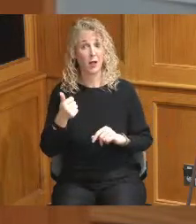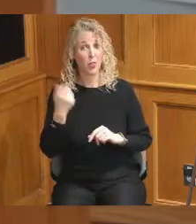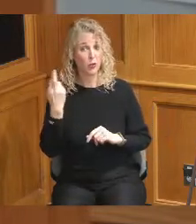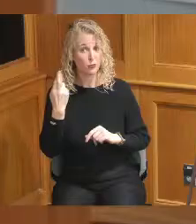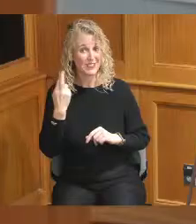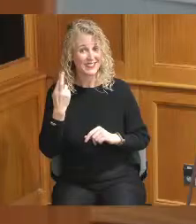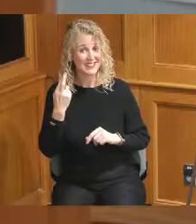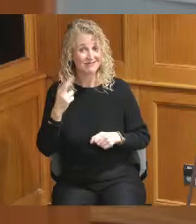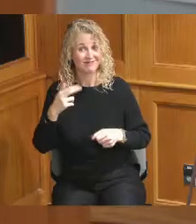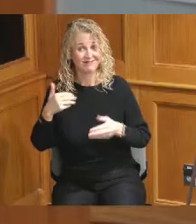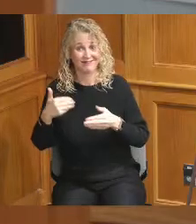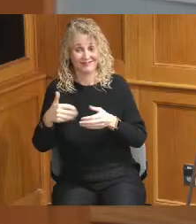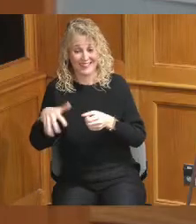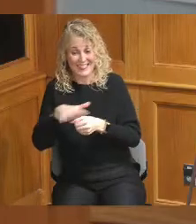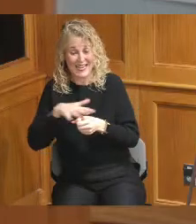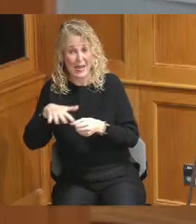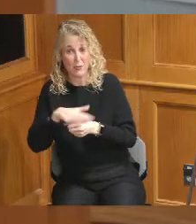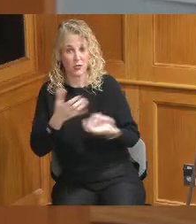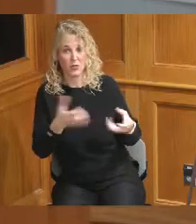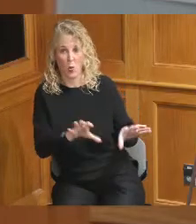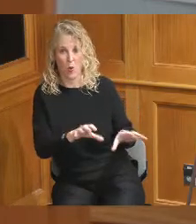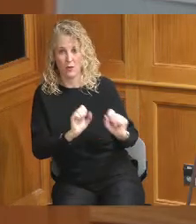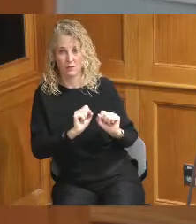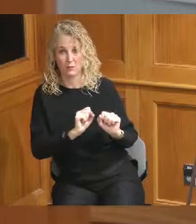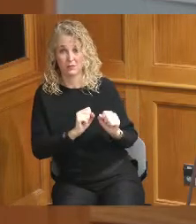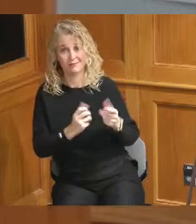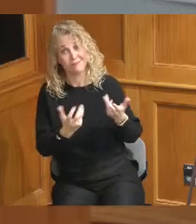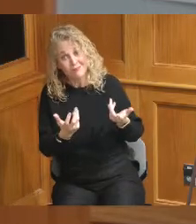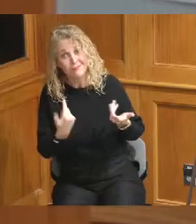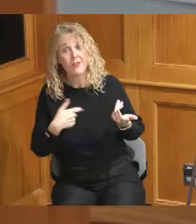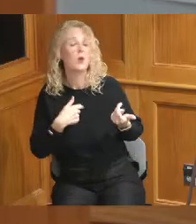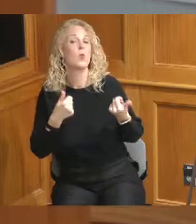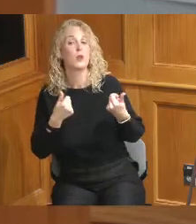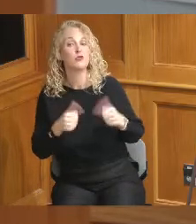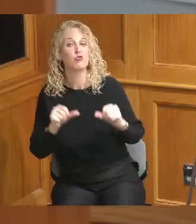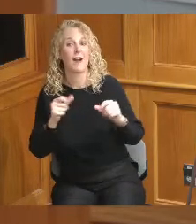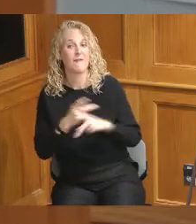opposition to the idea in places and so we're trying to Fig we are trying to figure out how